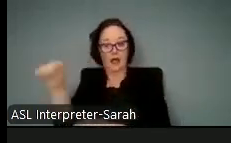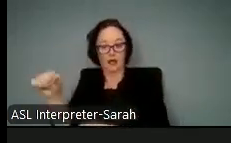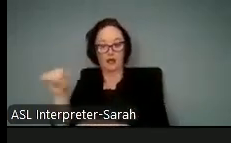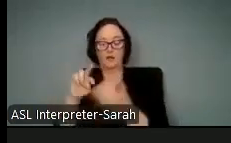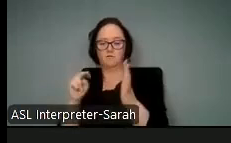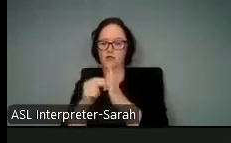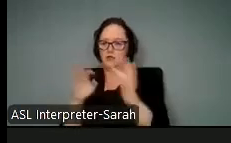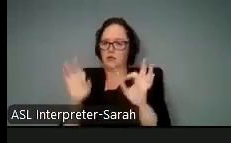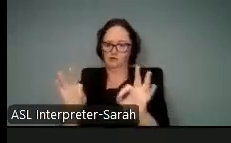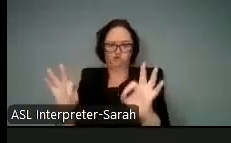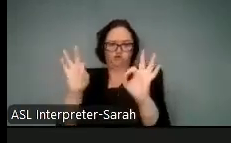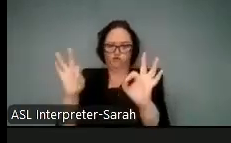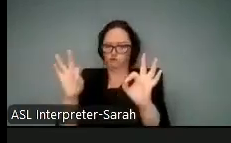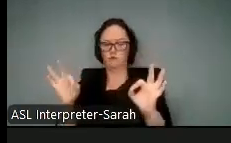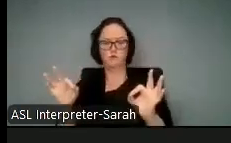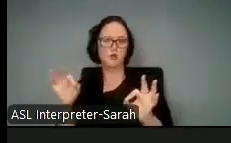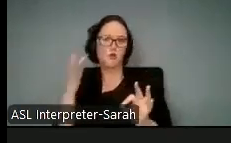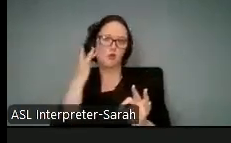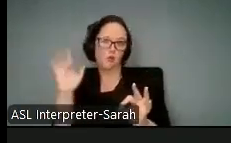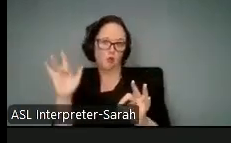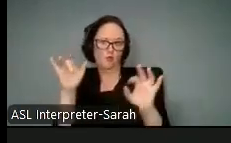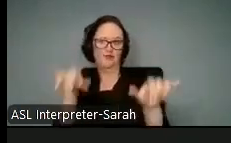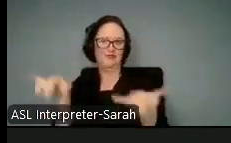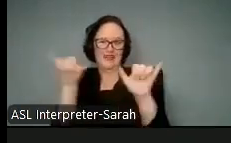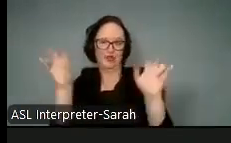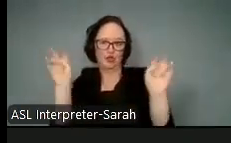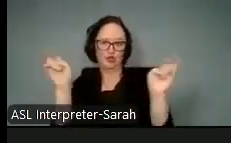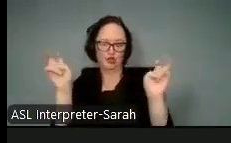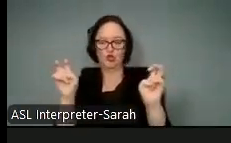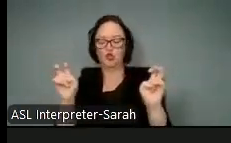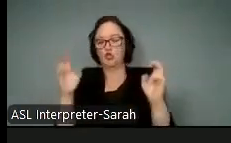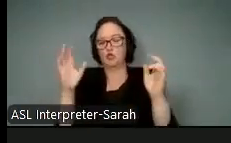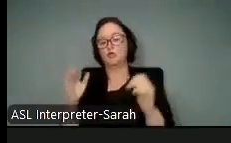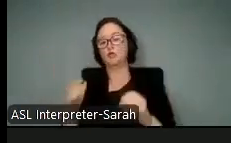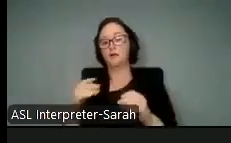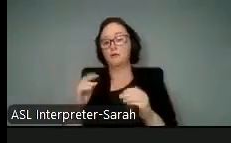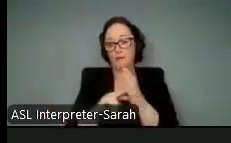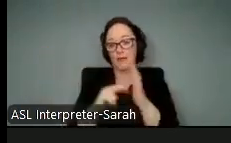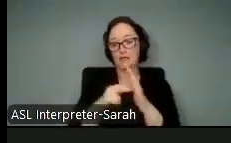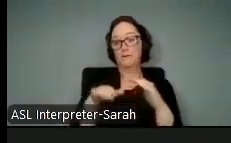its minimum expectations have been met and additional tweaks and improvements have been made.